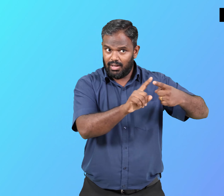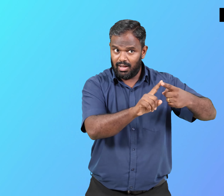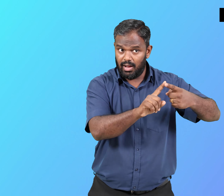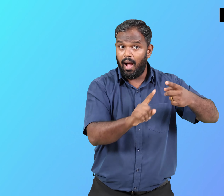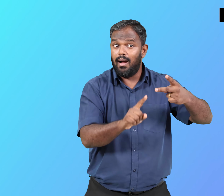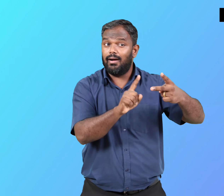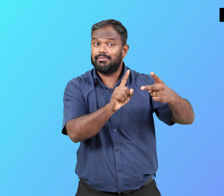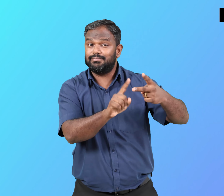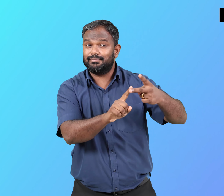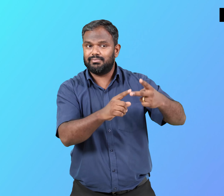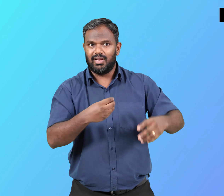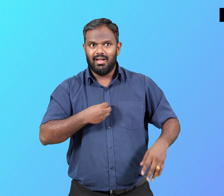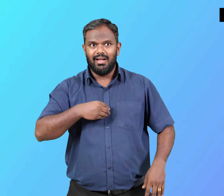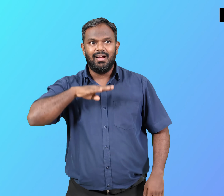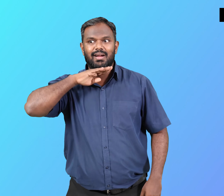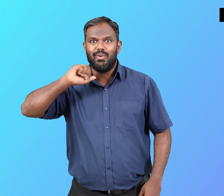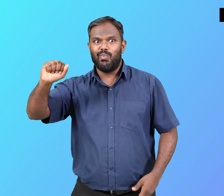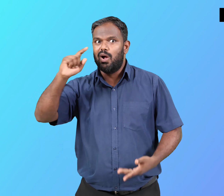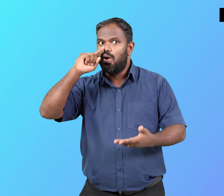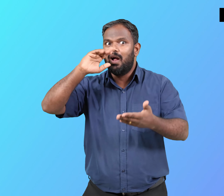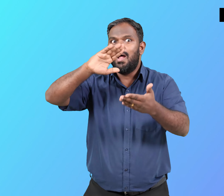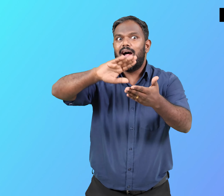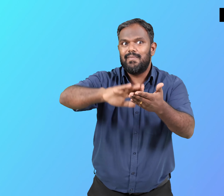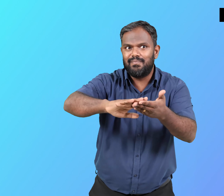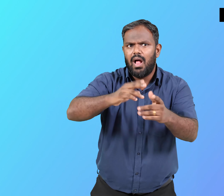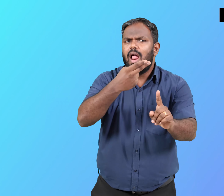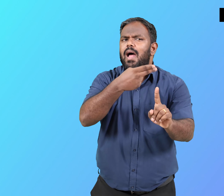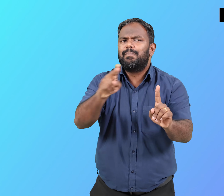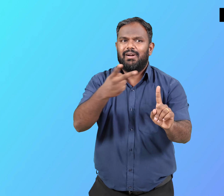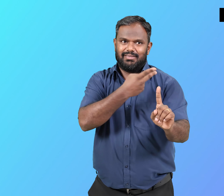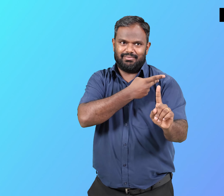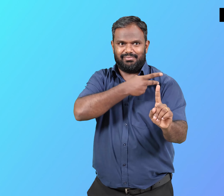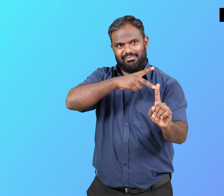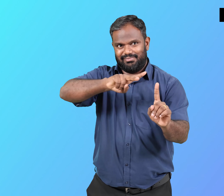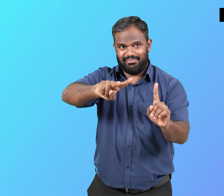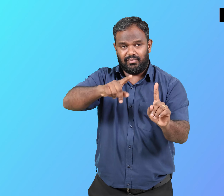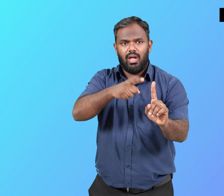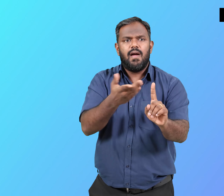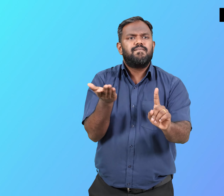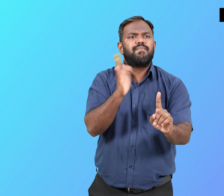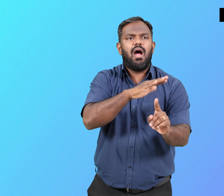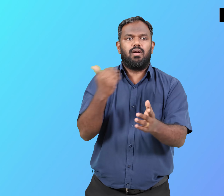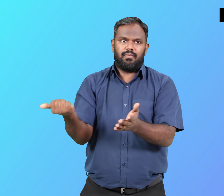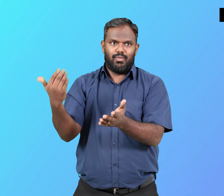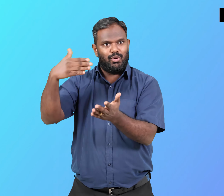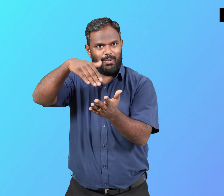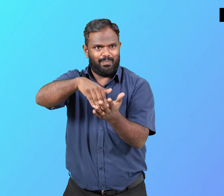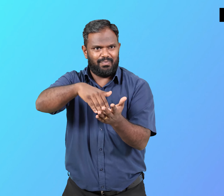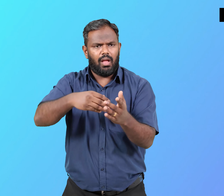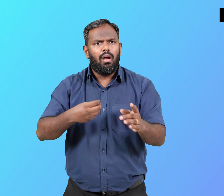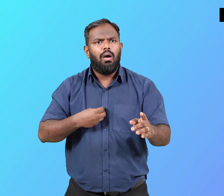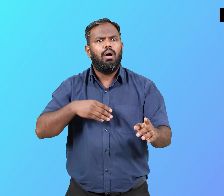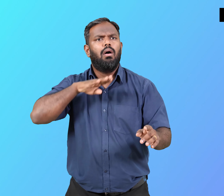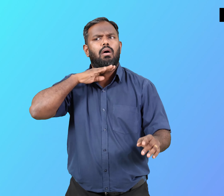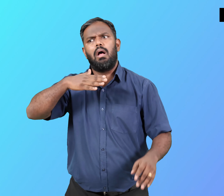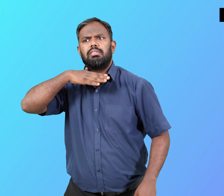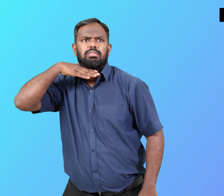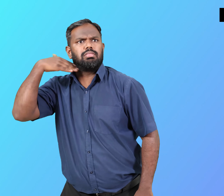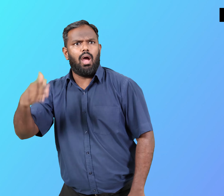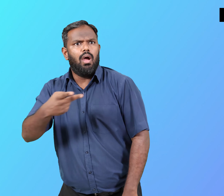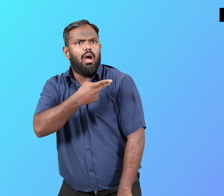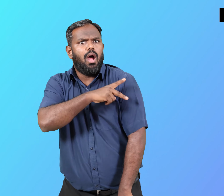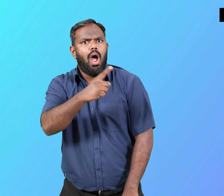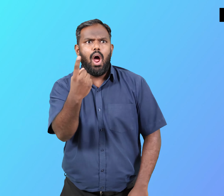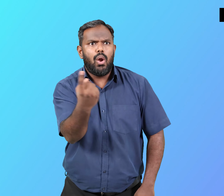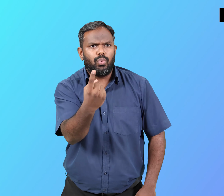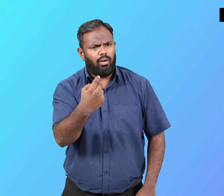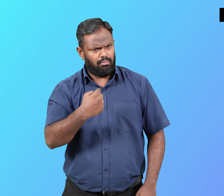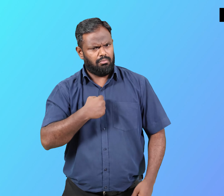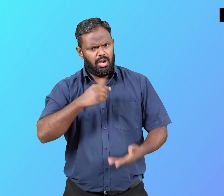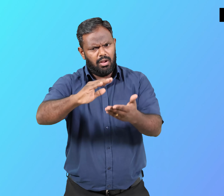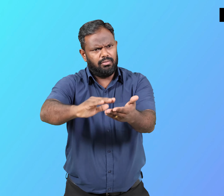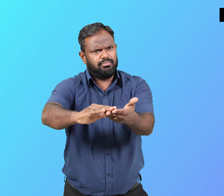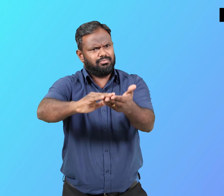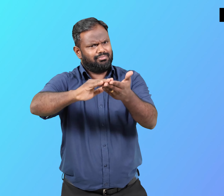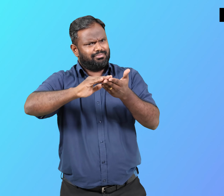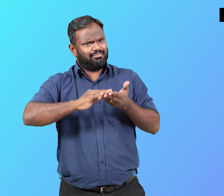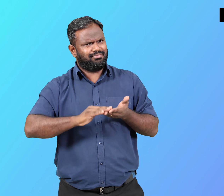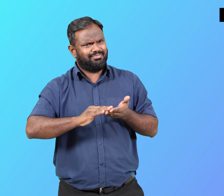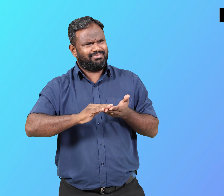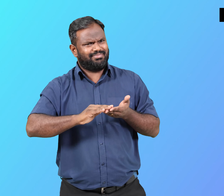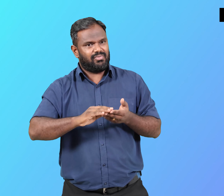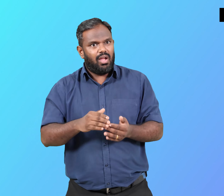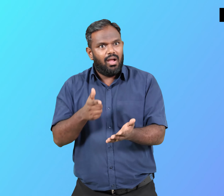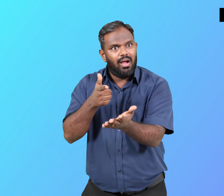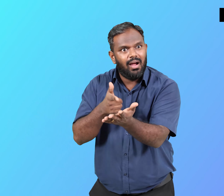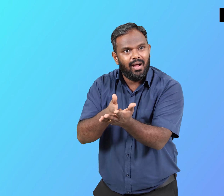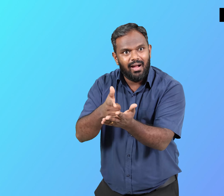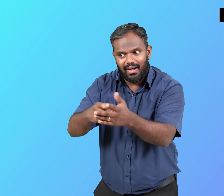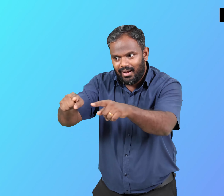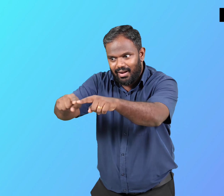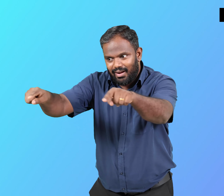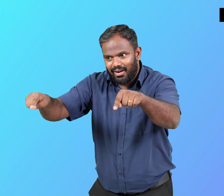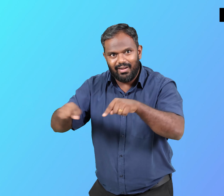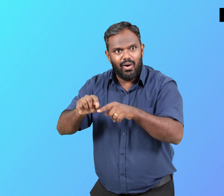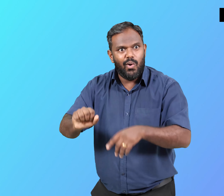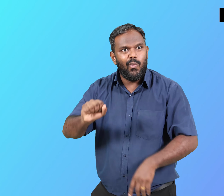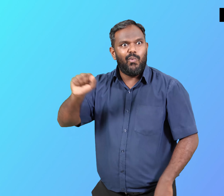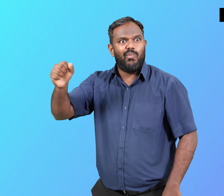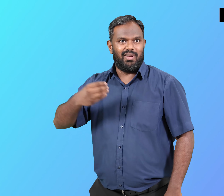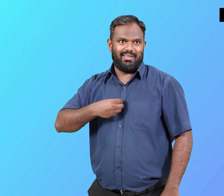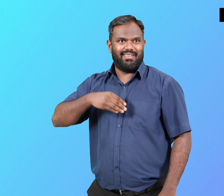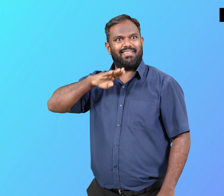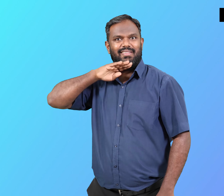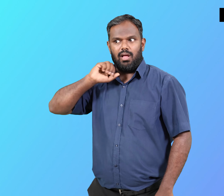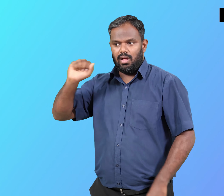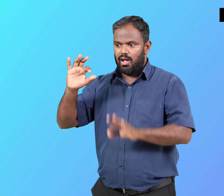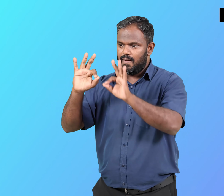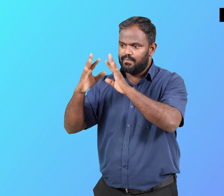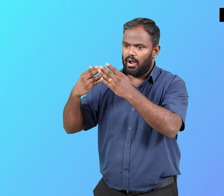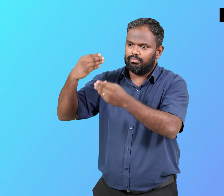I am also taking Ruth, the Moabite widow of Mahlon, as my wife. Then the dead man’s property will continue to belong to his family.